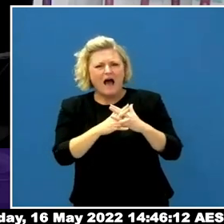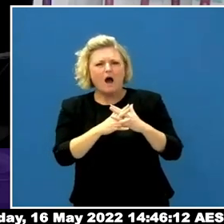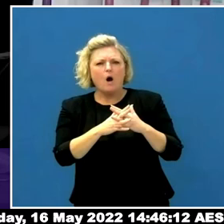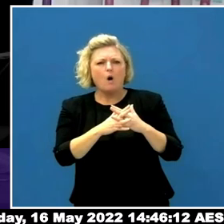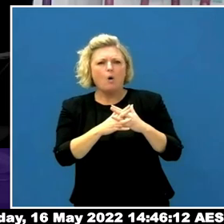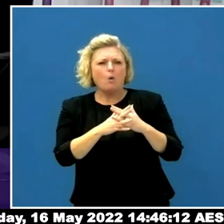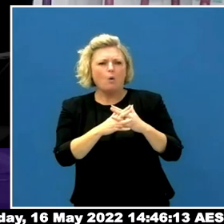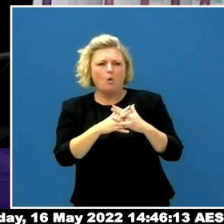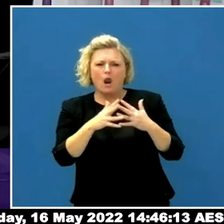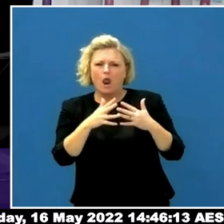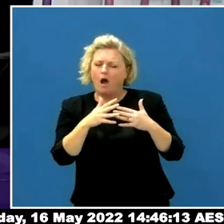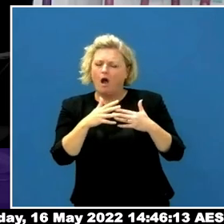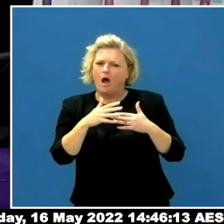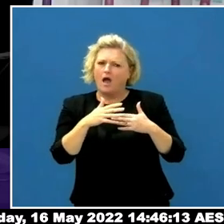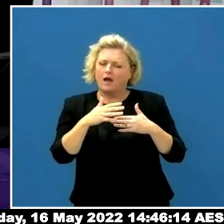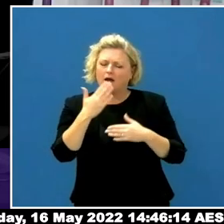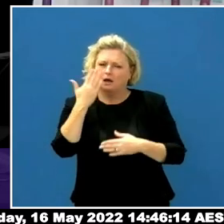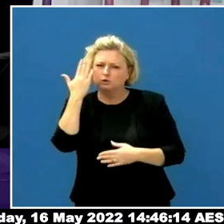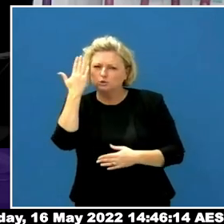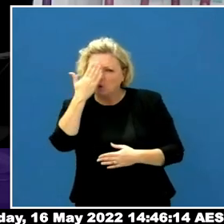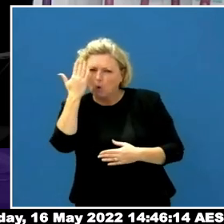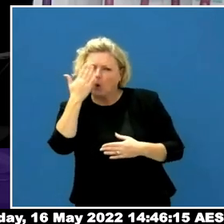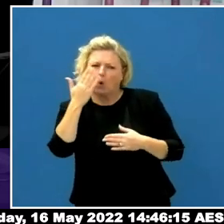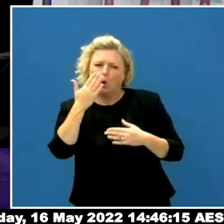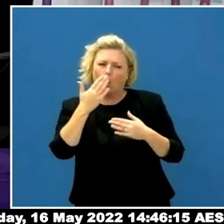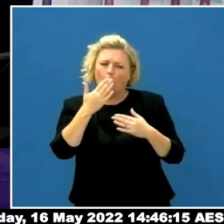ADHC took care of that, so we had a yearly meeting.